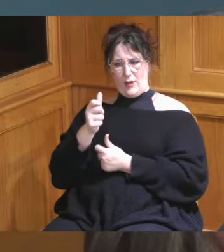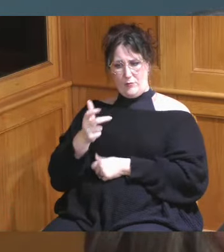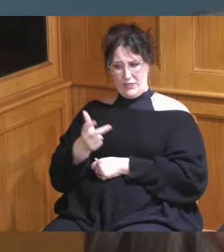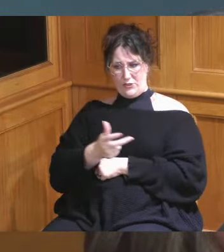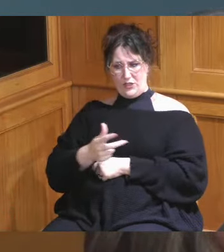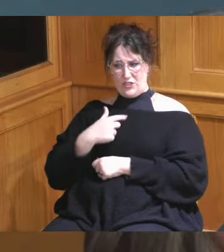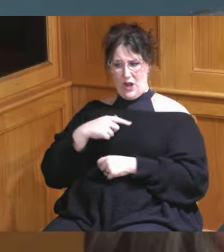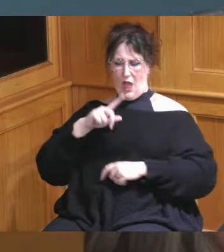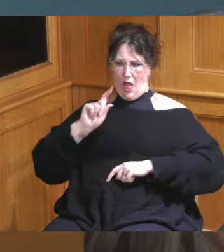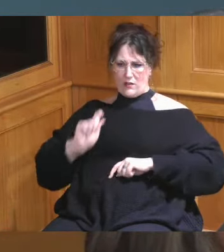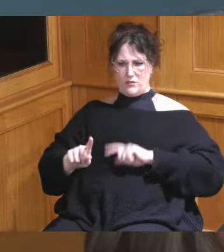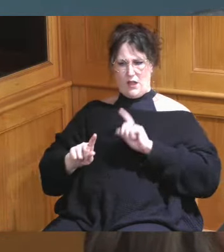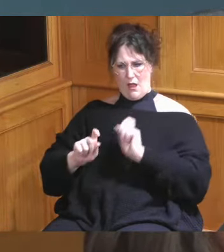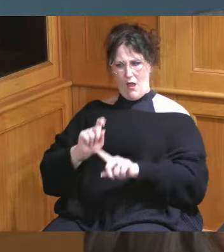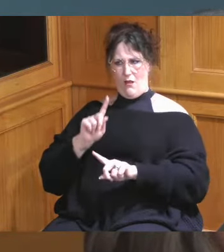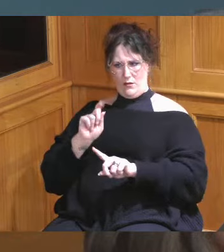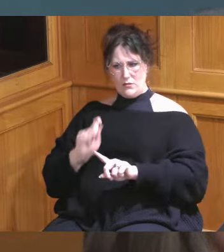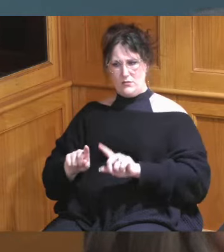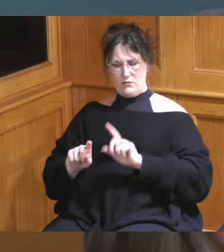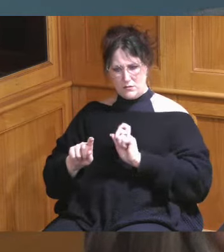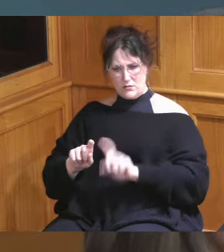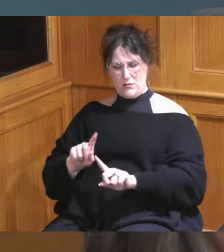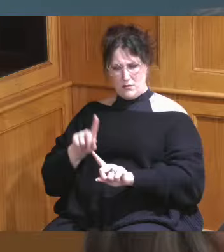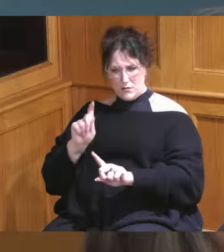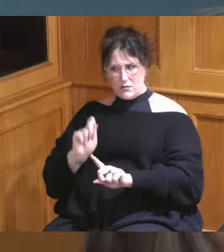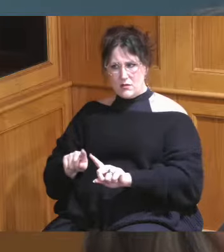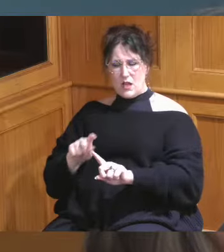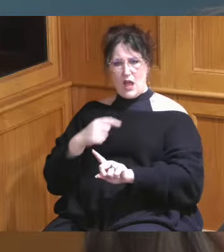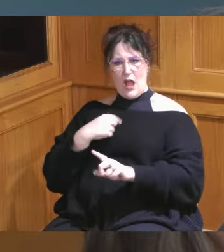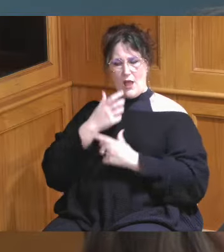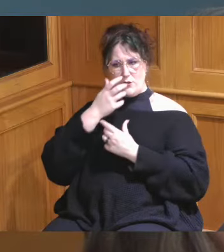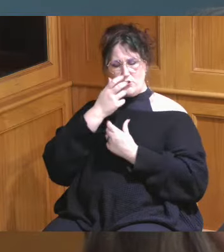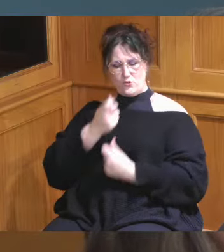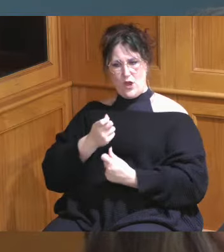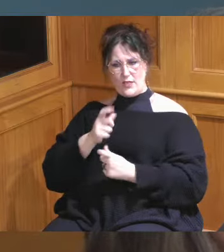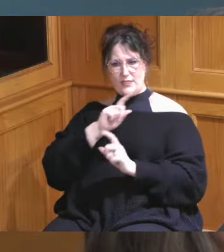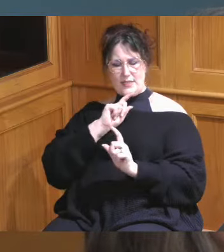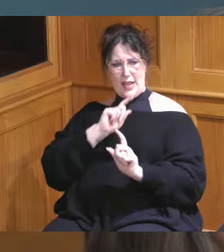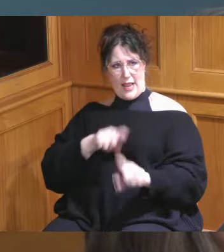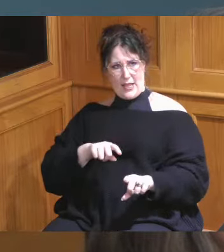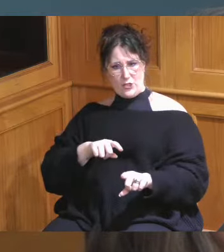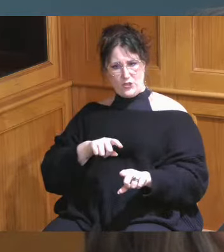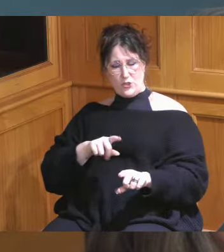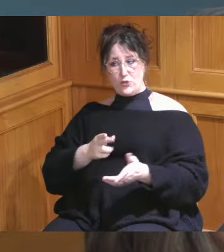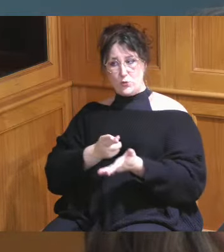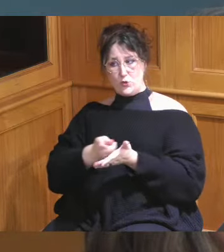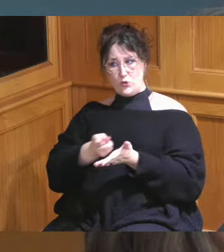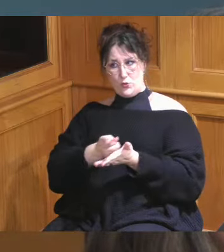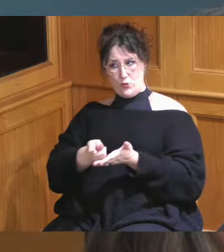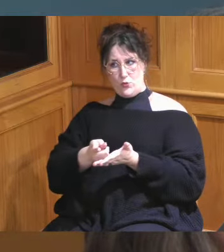those questions that I asked, I had to trust that the qu- the answers were truthful. they